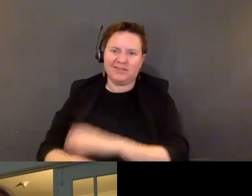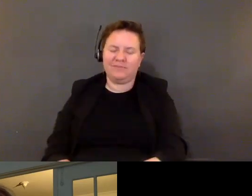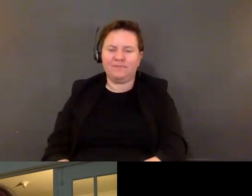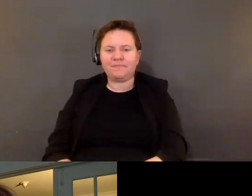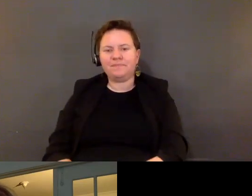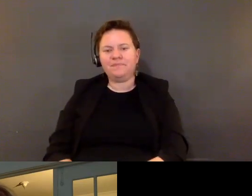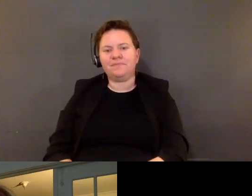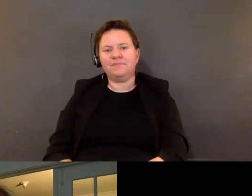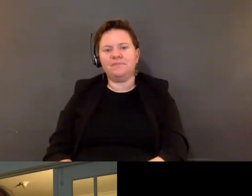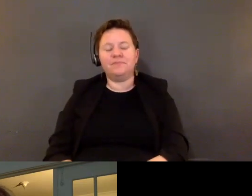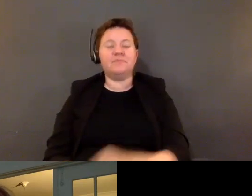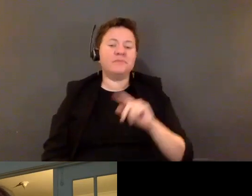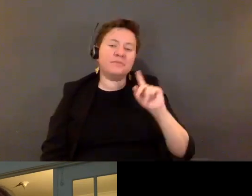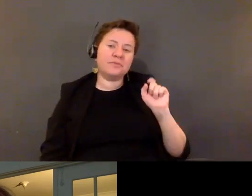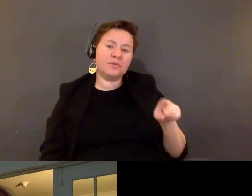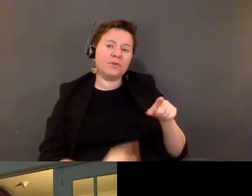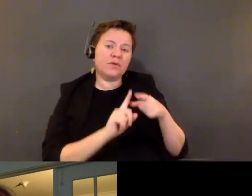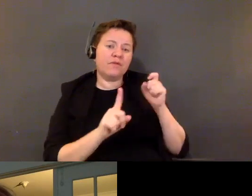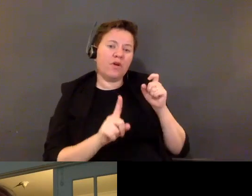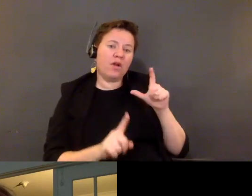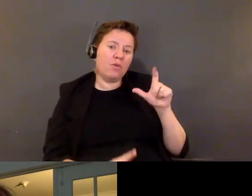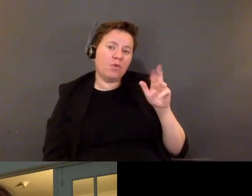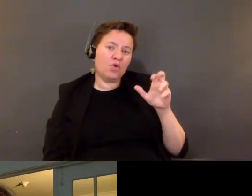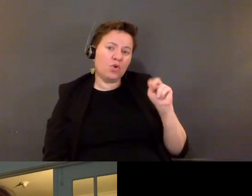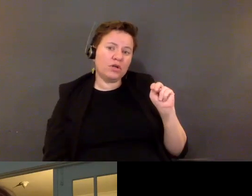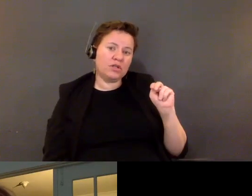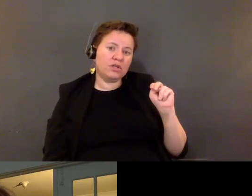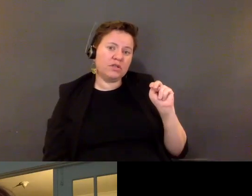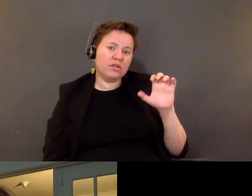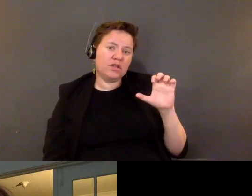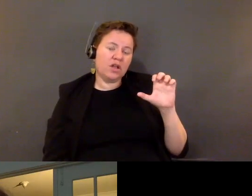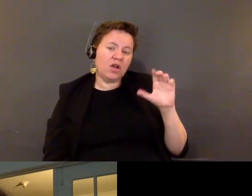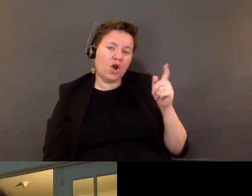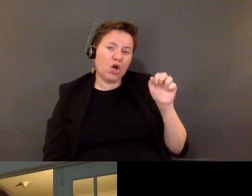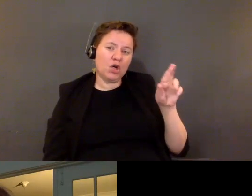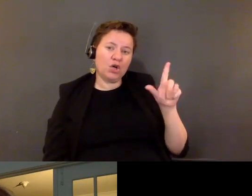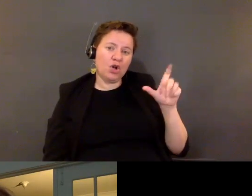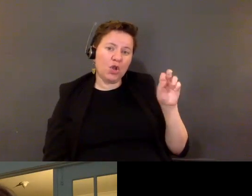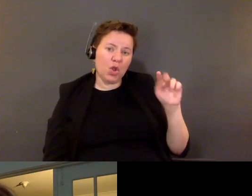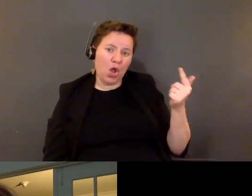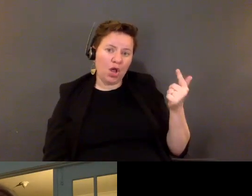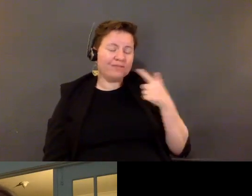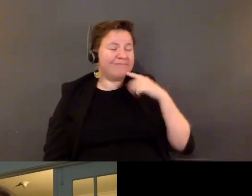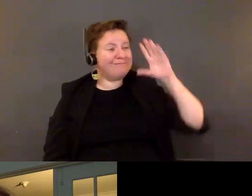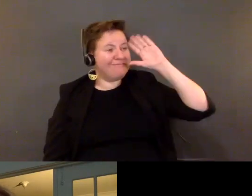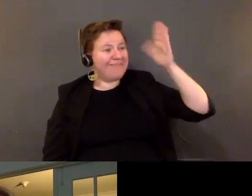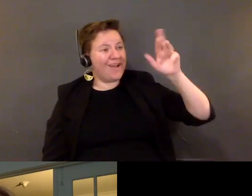uh there's a question from lawrence carter long who says hi reva congratulations on